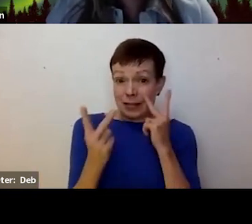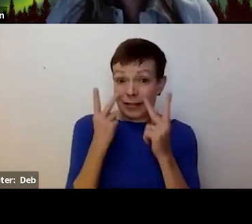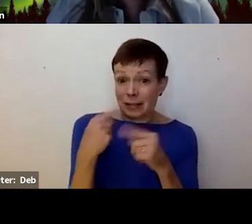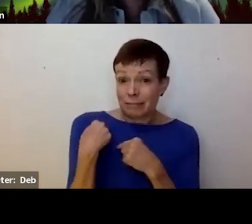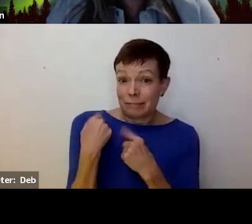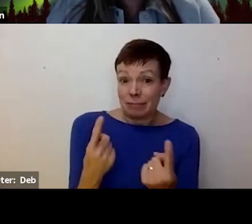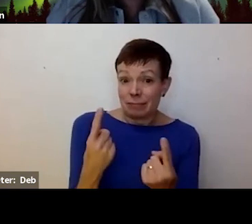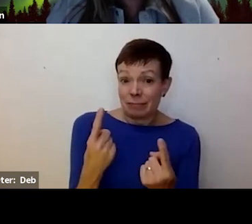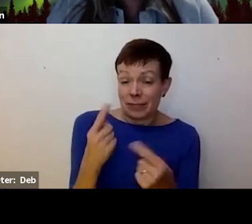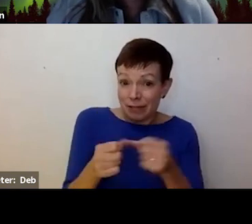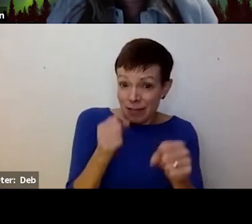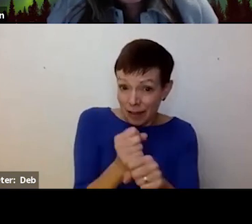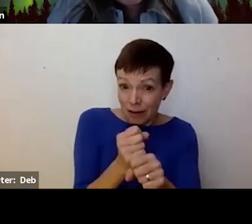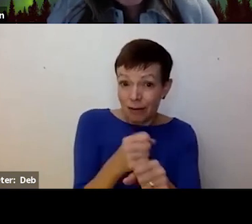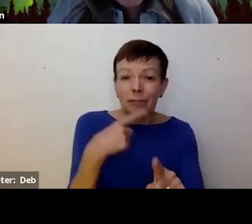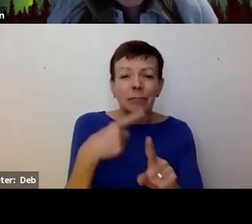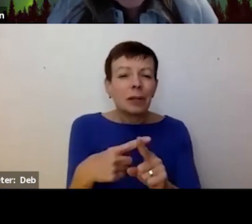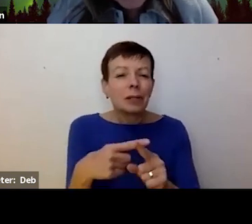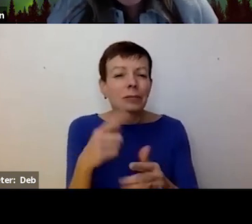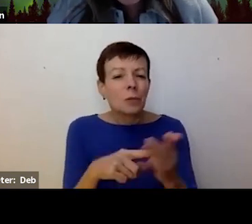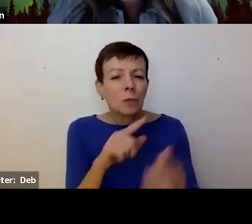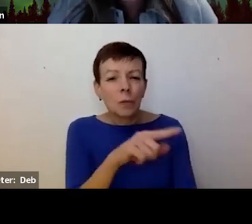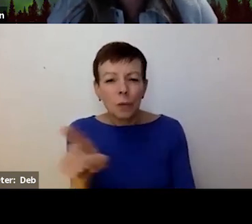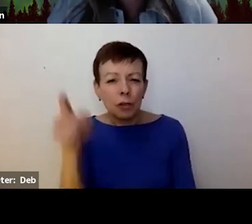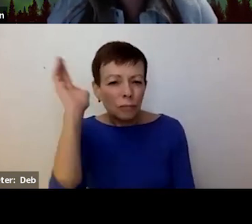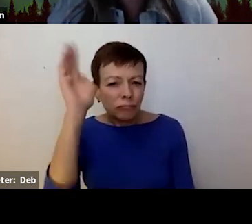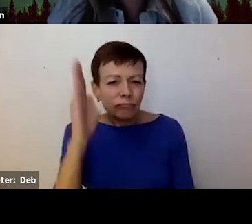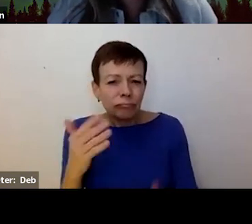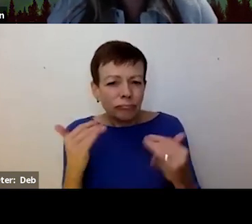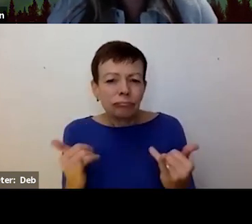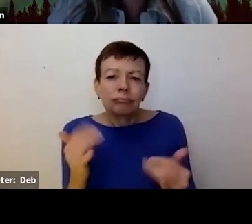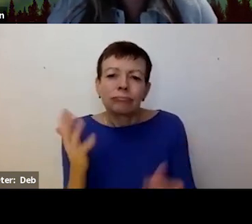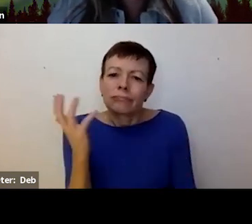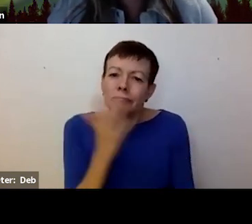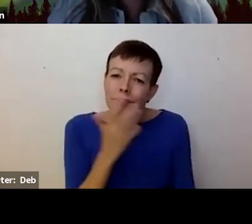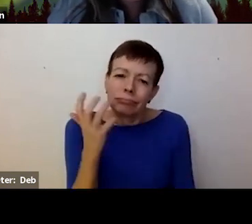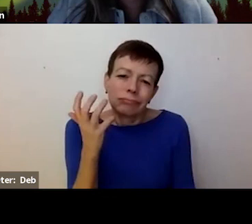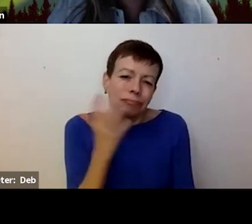you know, it has just been extraordinary. And I really do commend all of you for